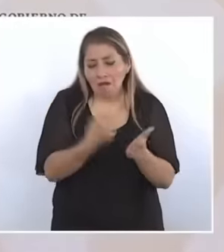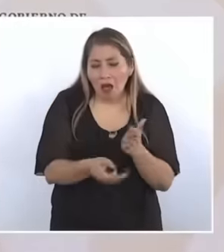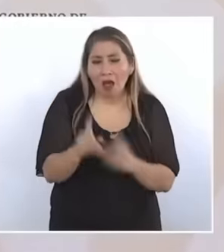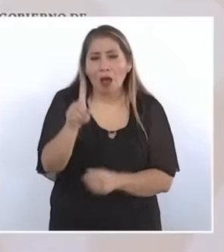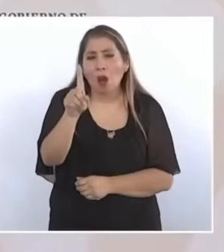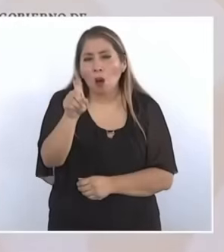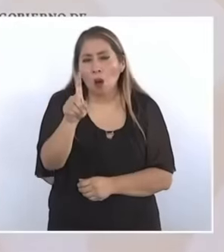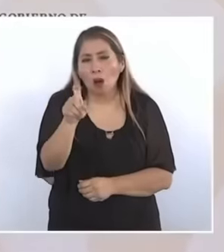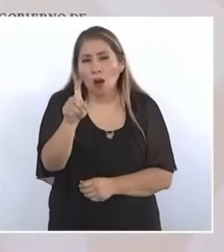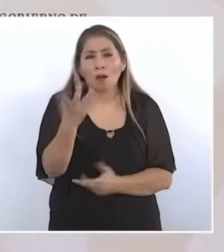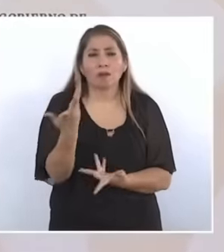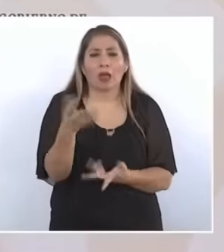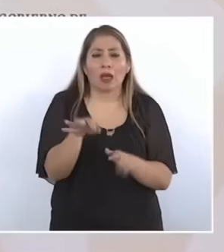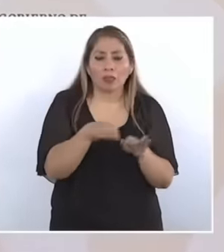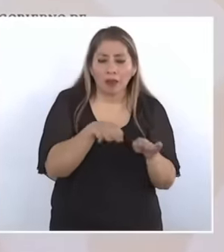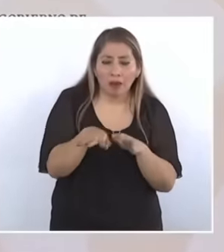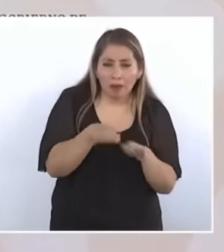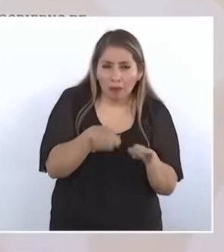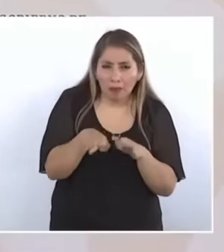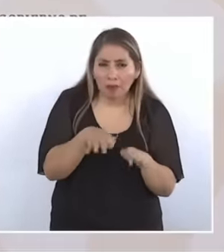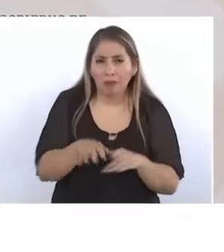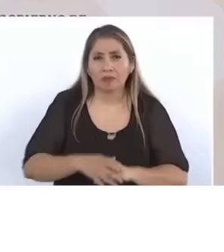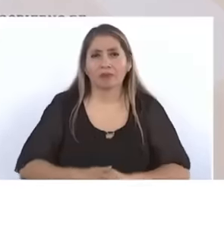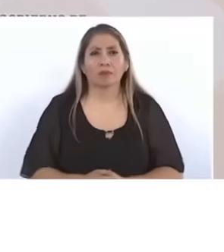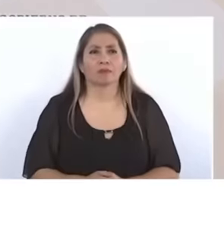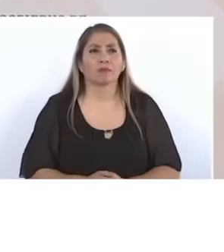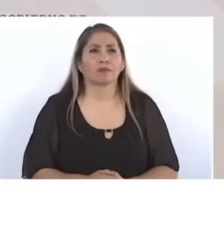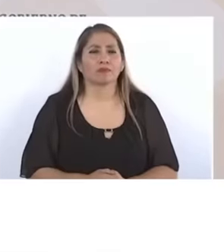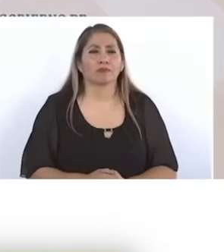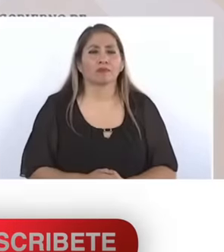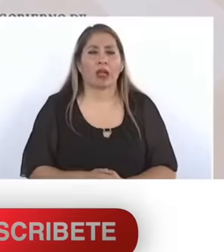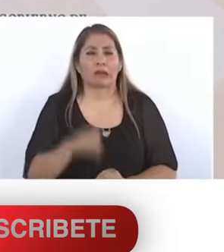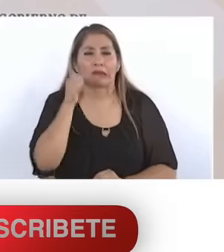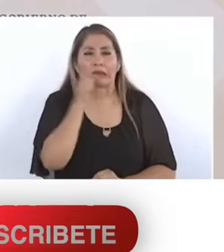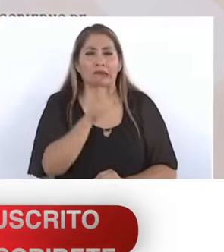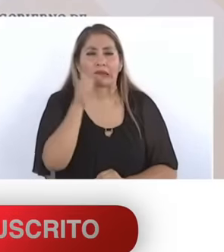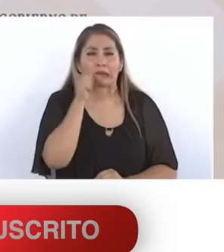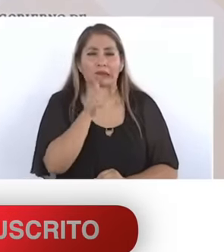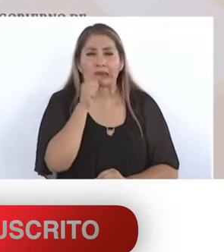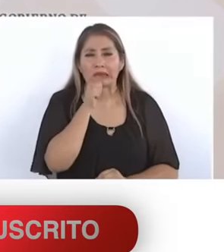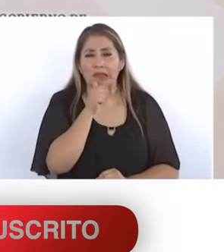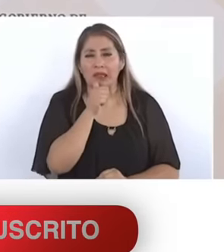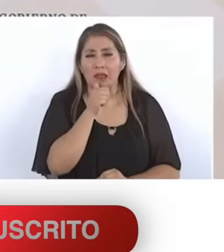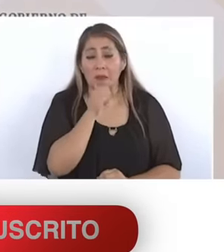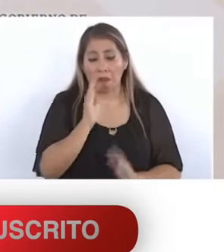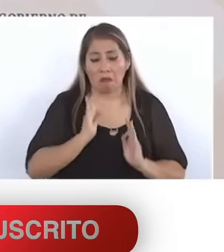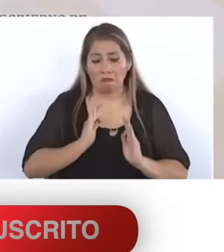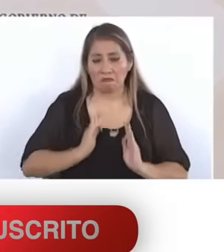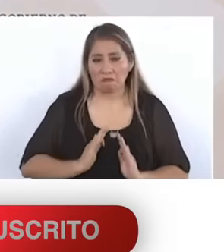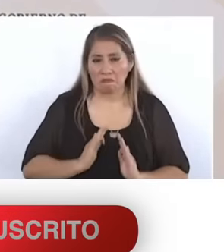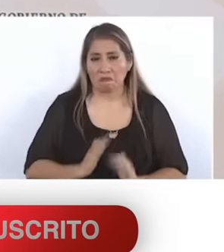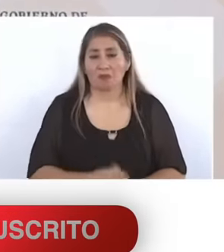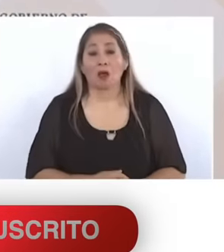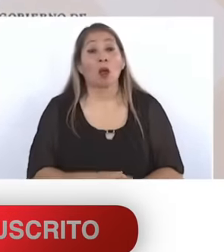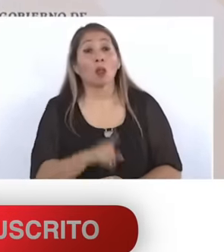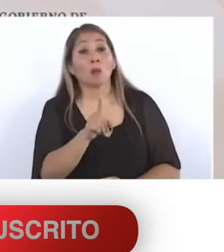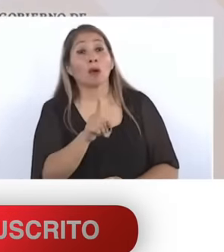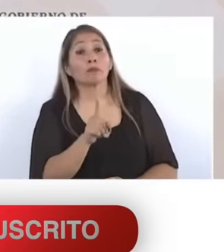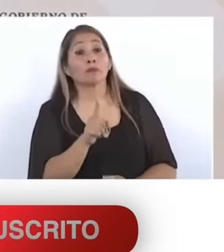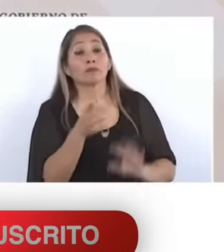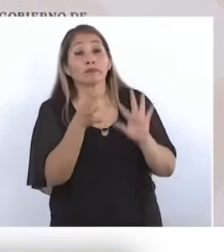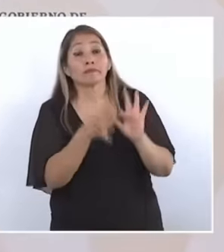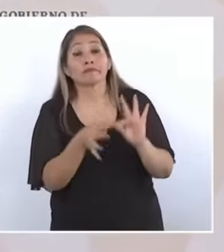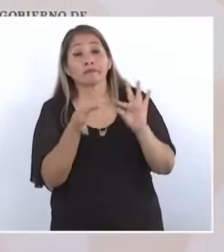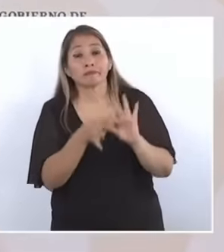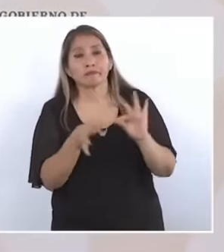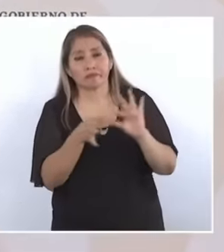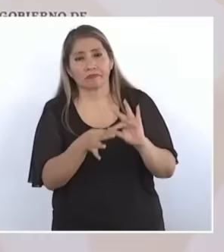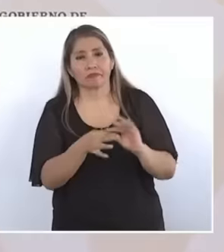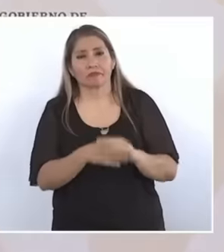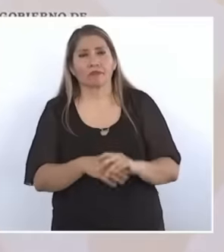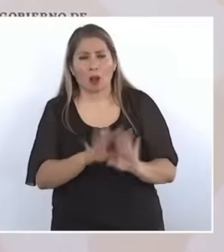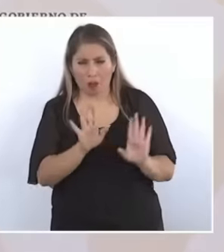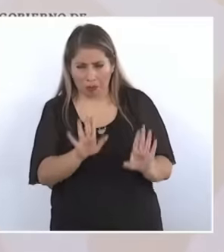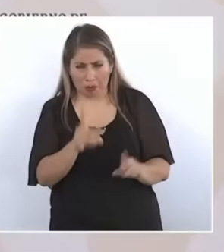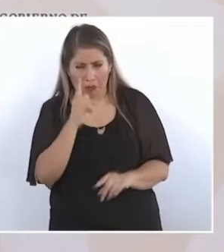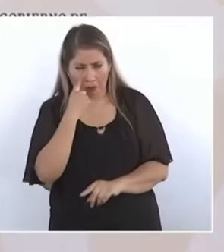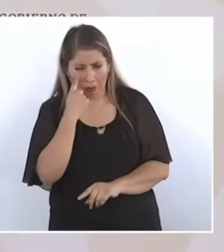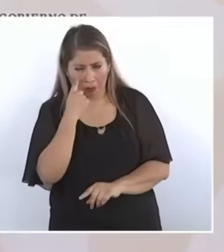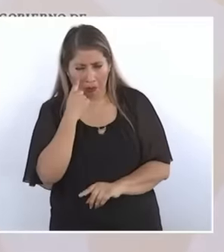of work so that there is always well-being, nothing more. I'll tell you something like this so that you can see